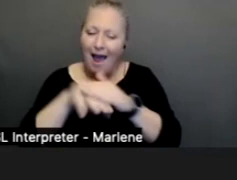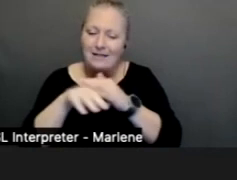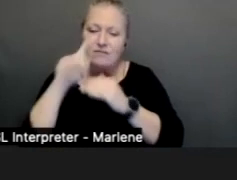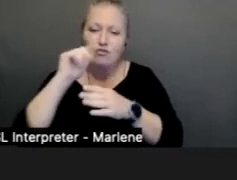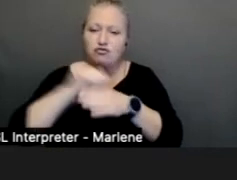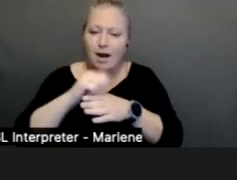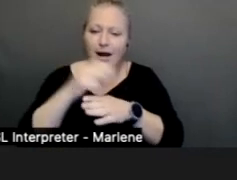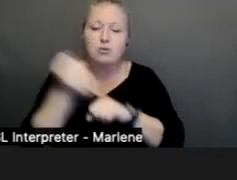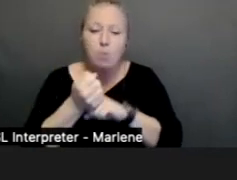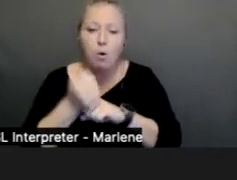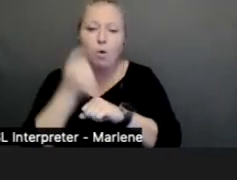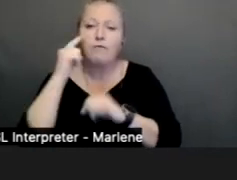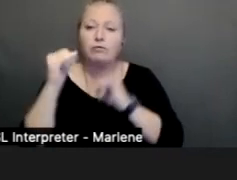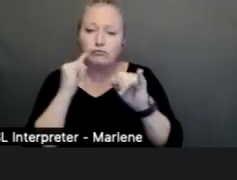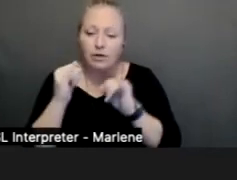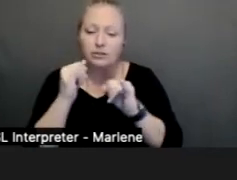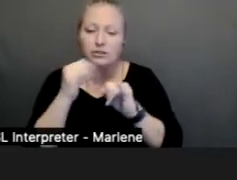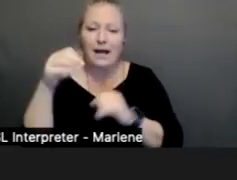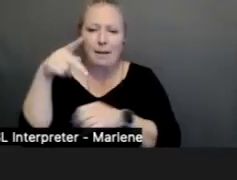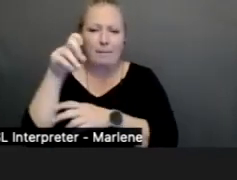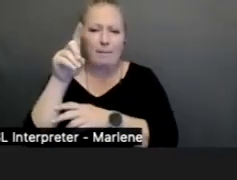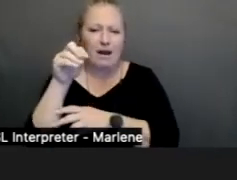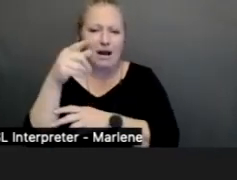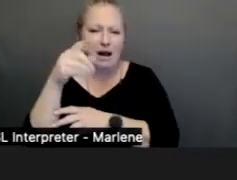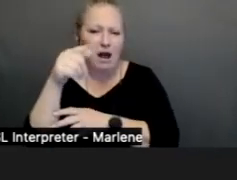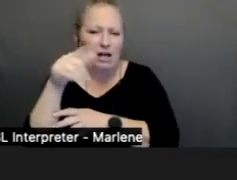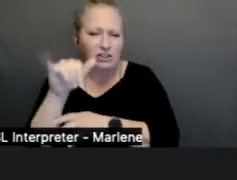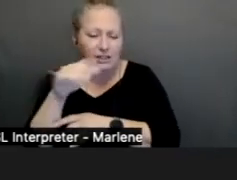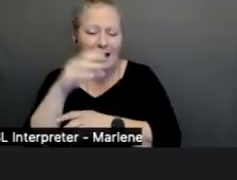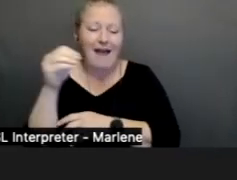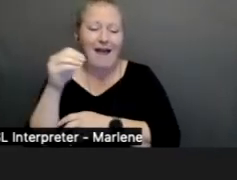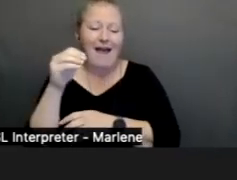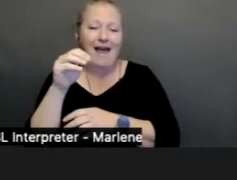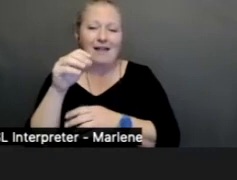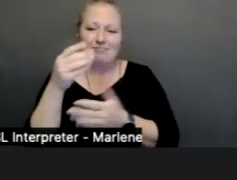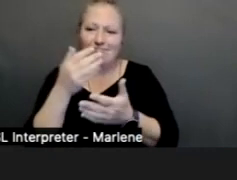both for instruction and pedagogy. And then also the device, you know, just support for families